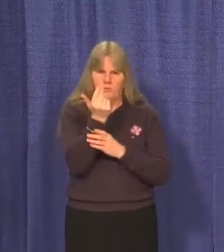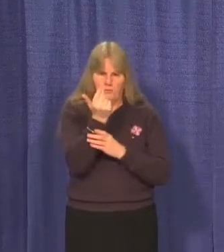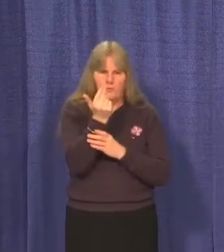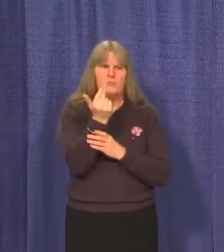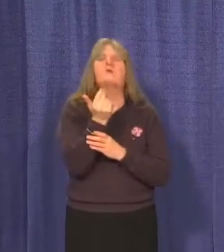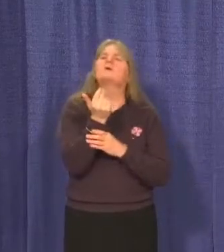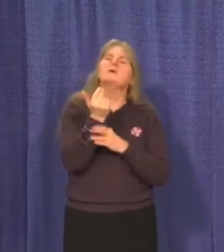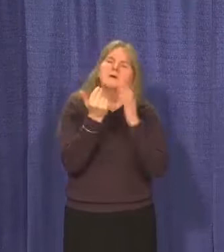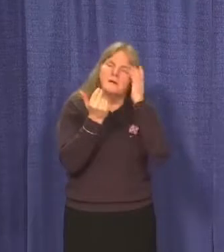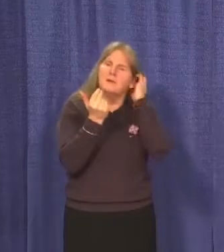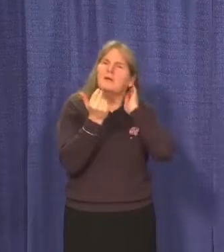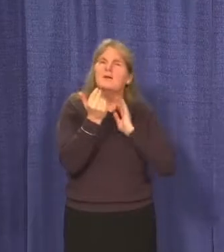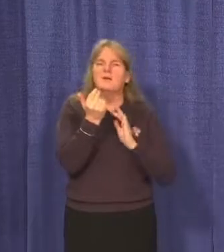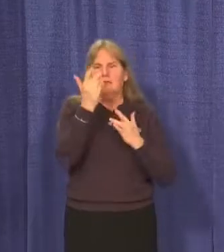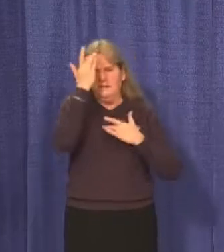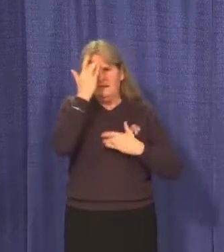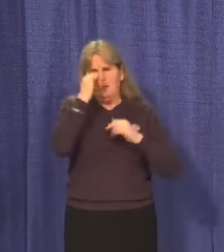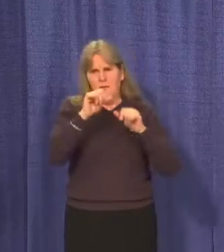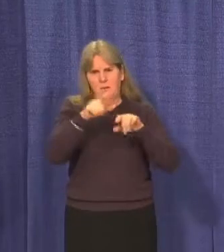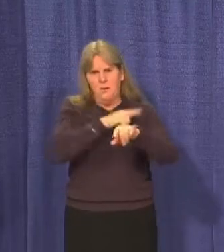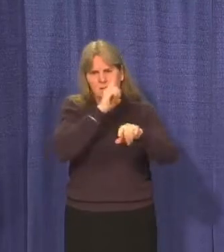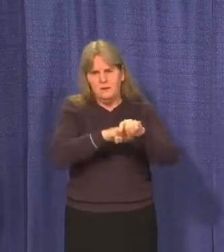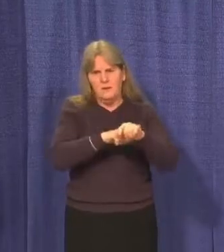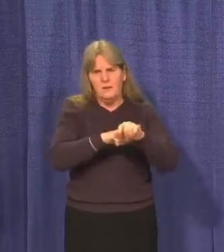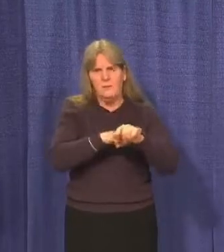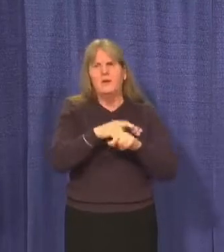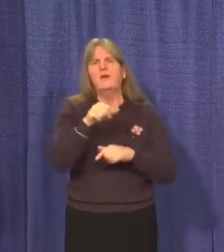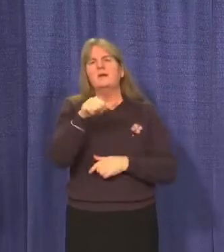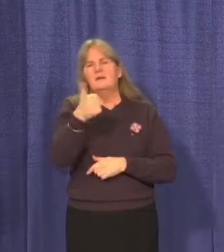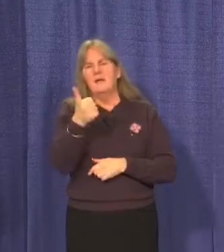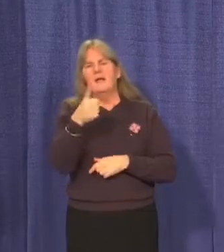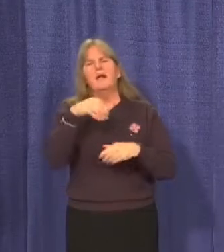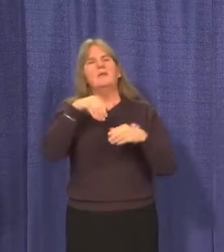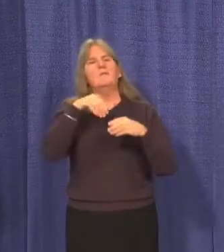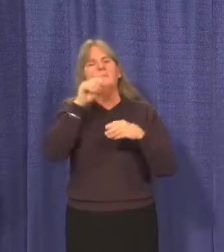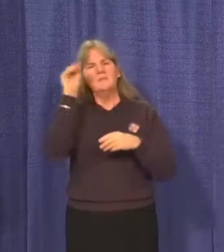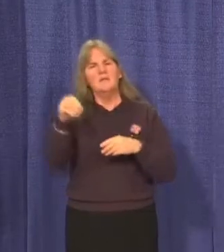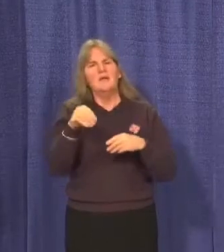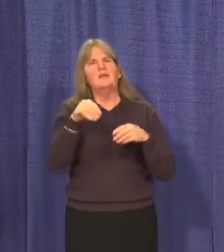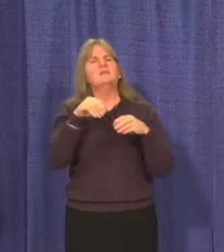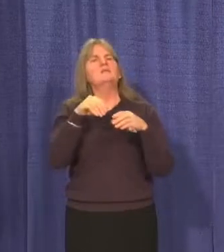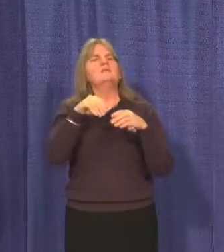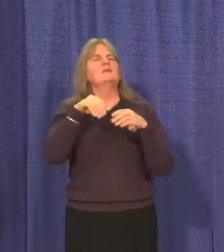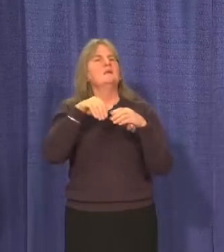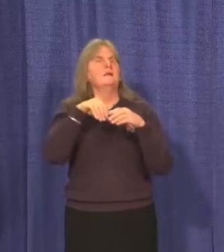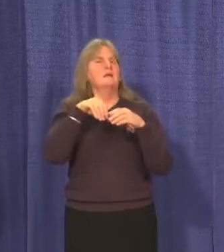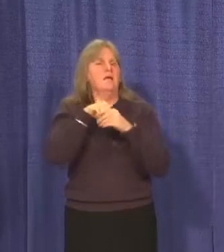effects of the virus. And unfortunately, one in 40 people with confirmed COVID-19